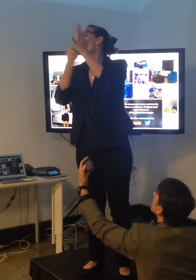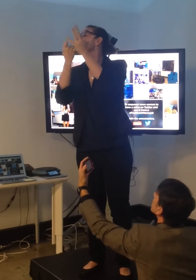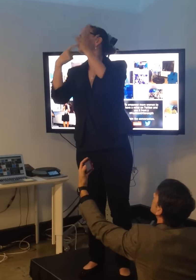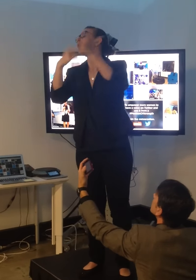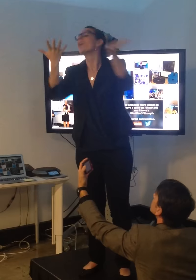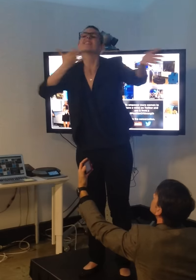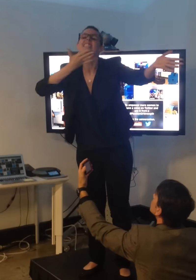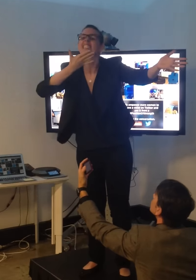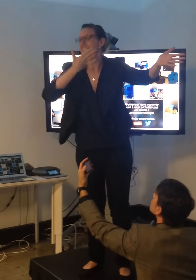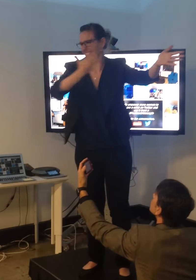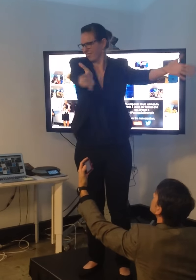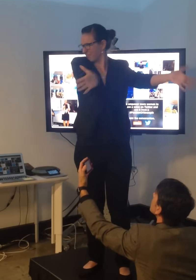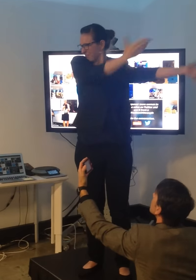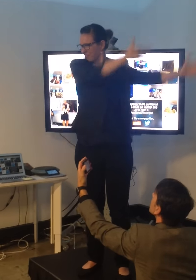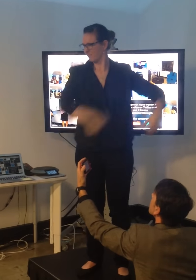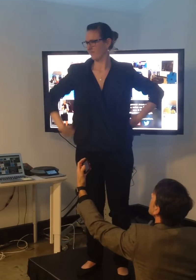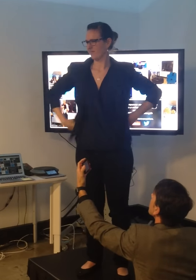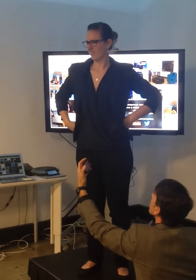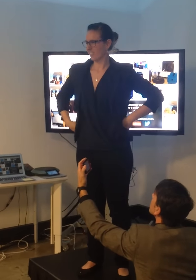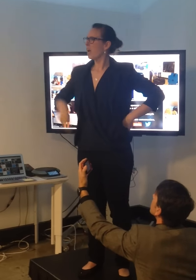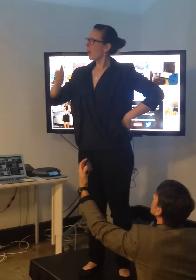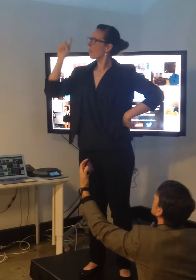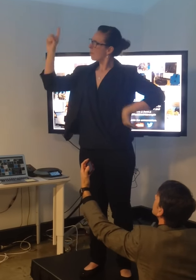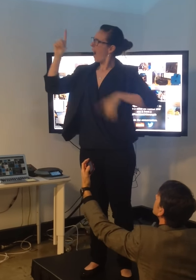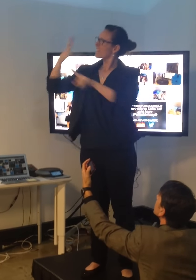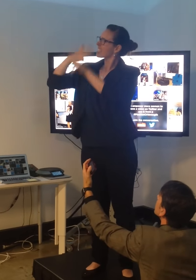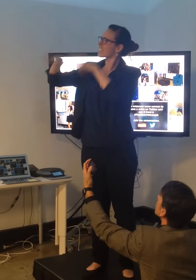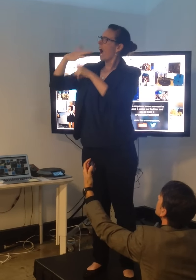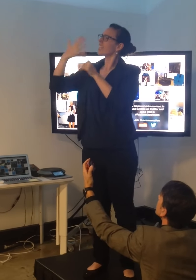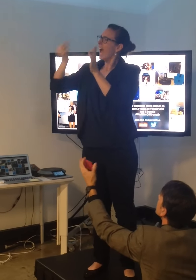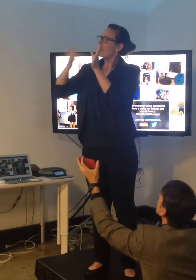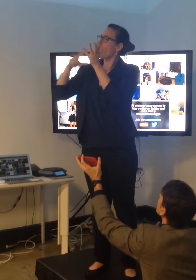and they say, "Oh, well, "sign language is just a last resort for you. "You didn't learn to hear or speak. Bad luck for you."